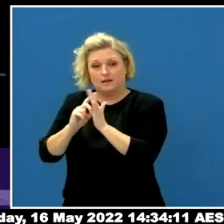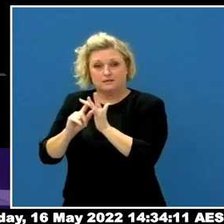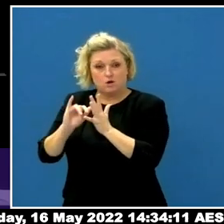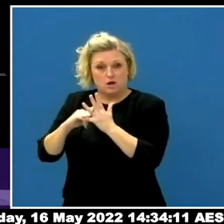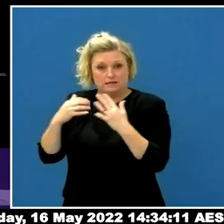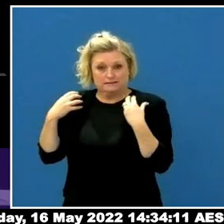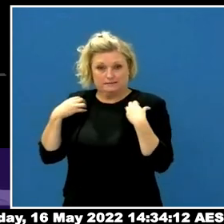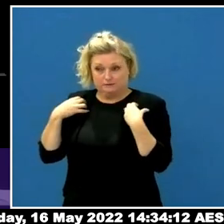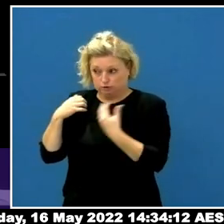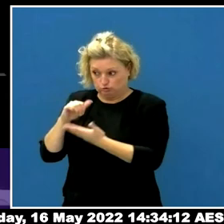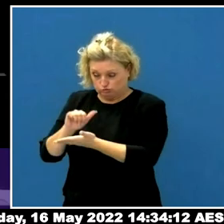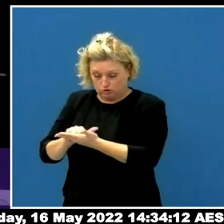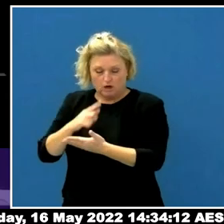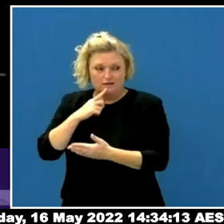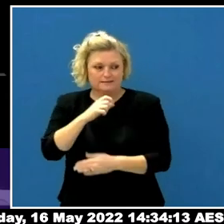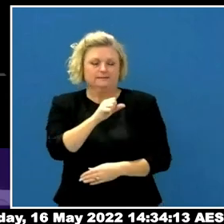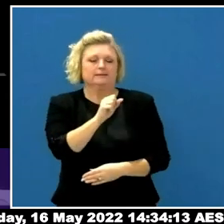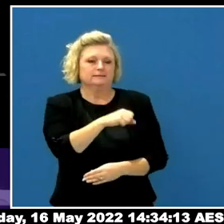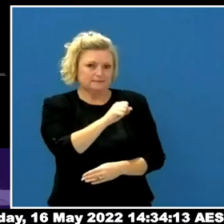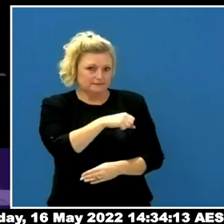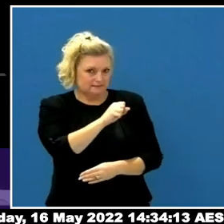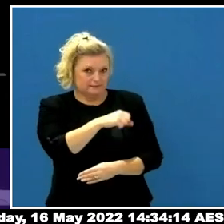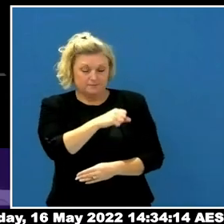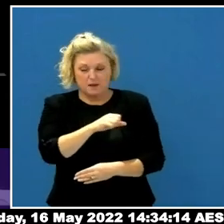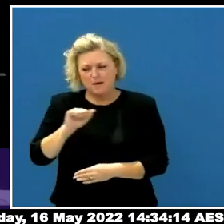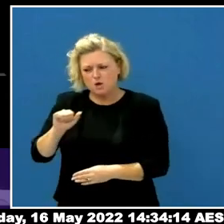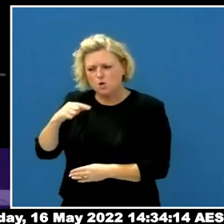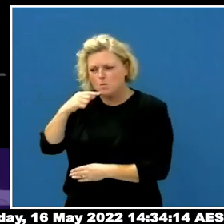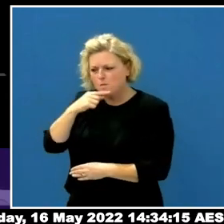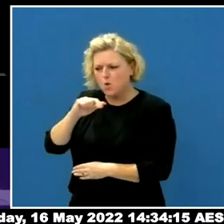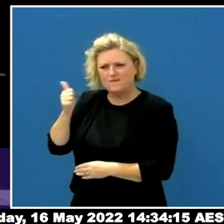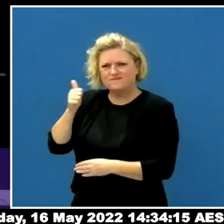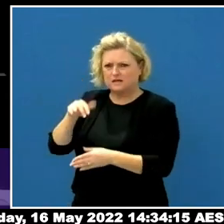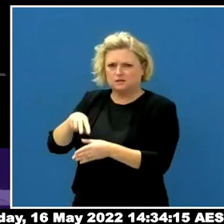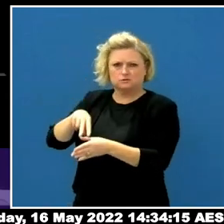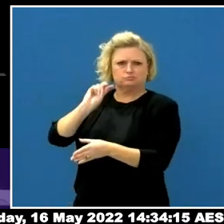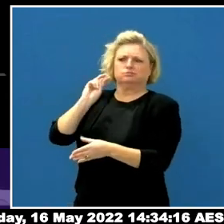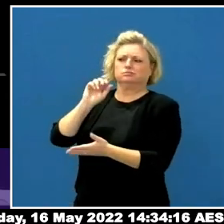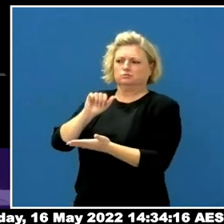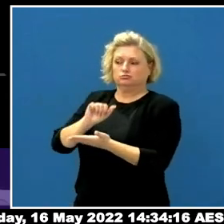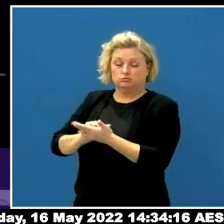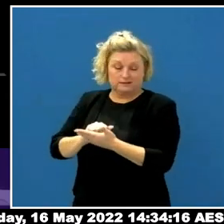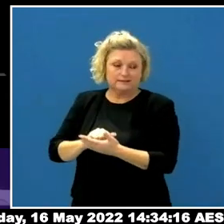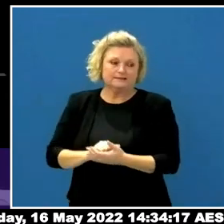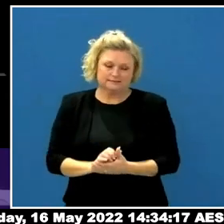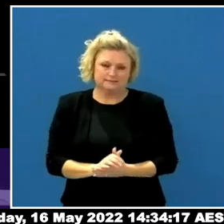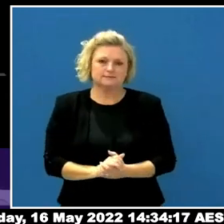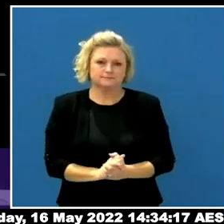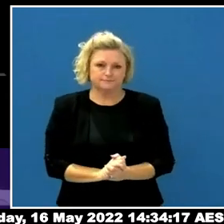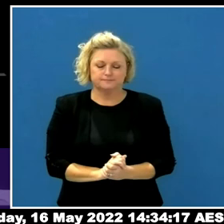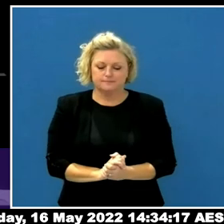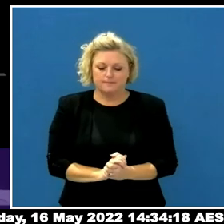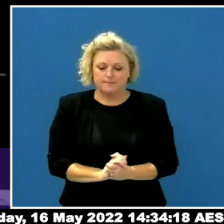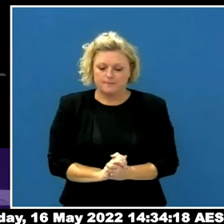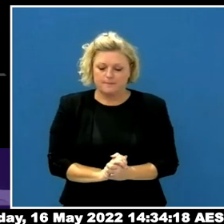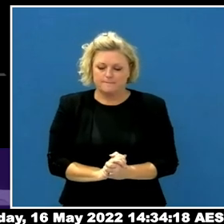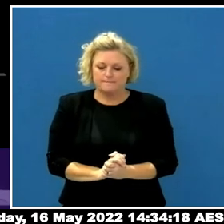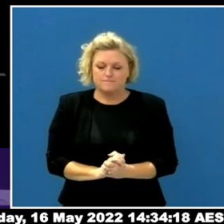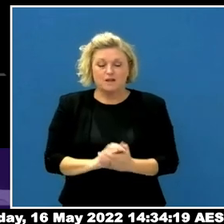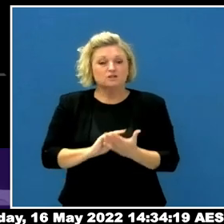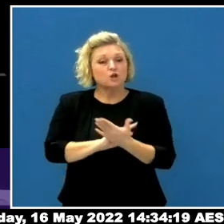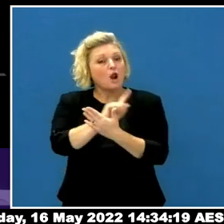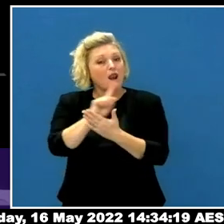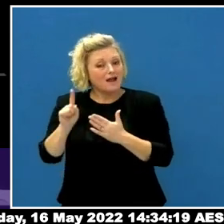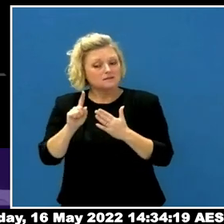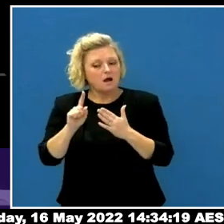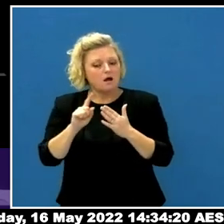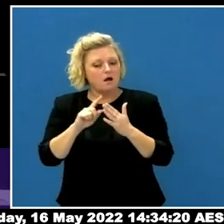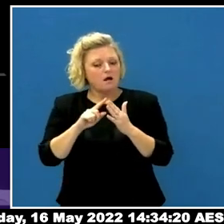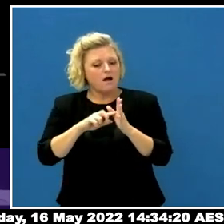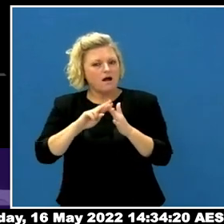Did Afford contact you about Mr Nuumaalii and what had happened at any point?